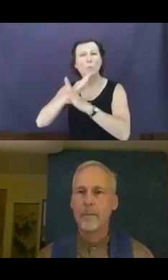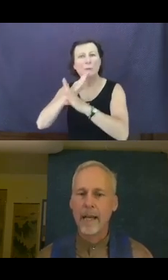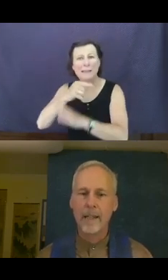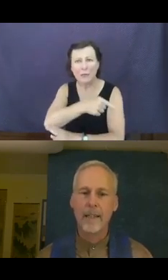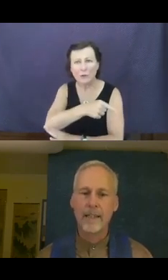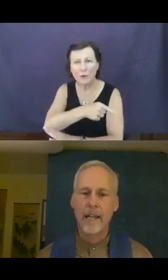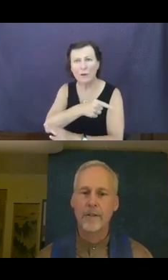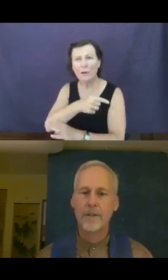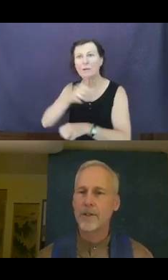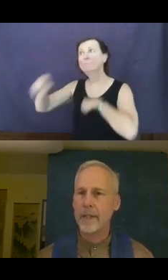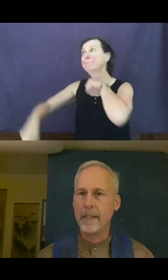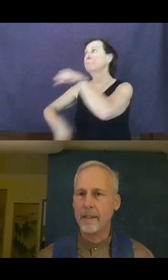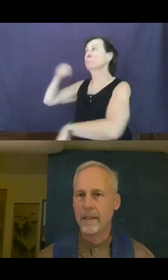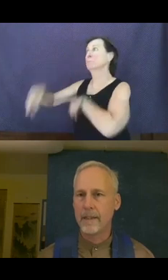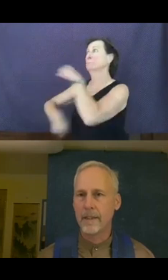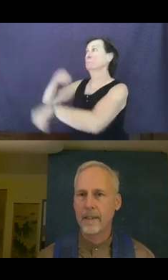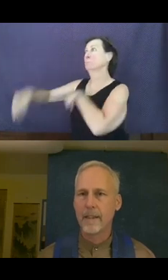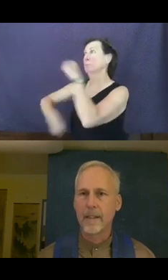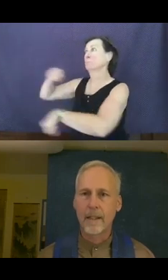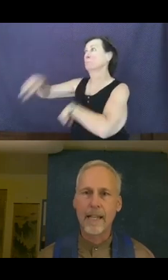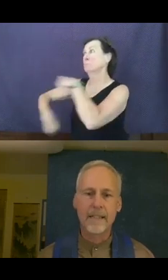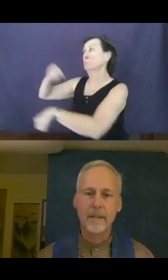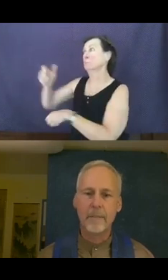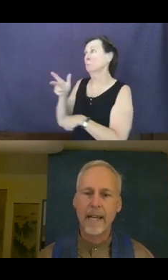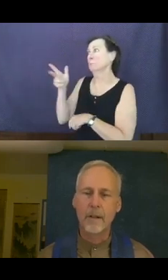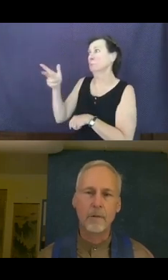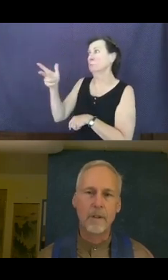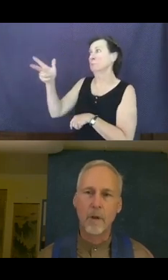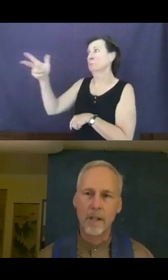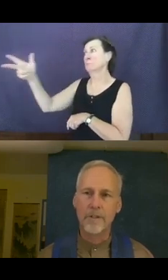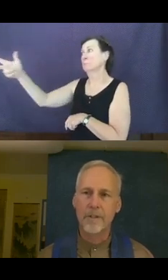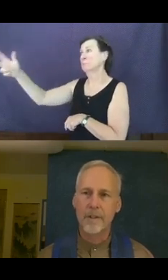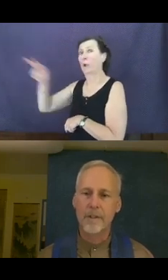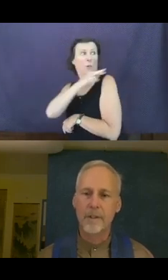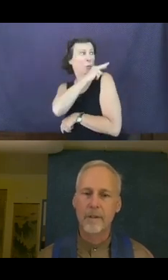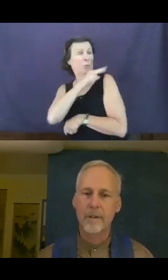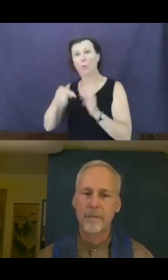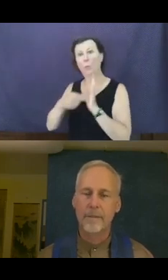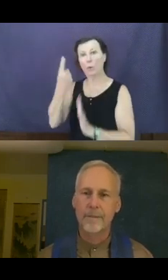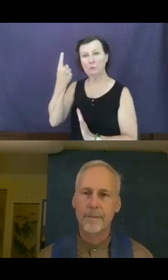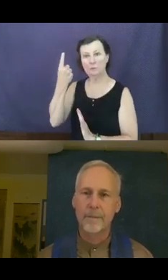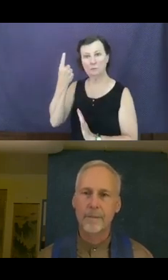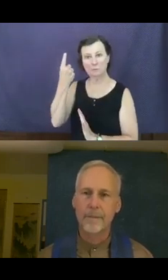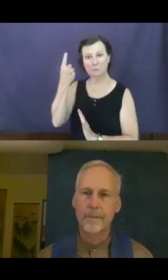peddling down the street glancing back only once.